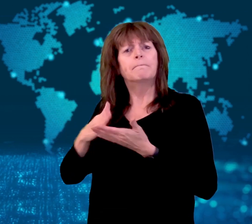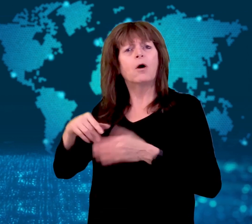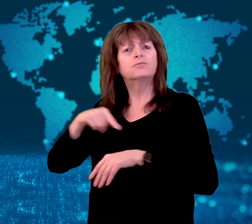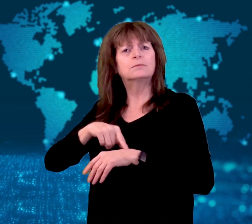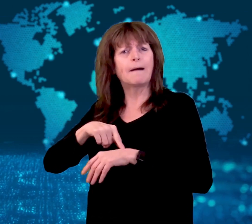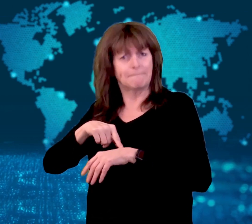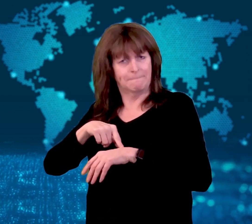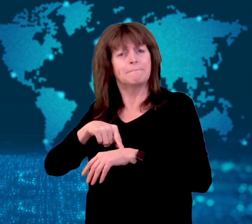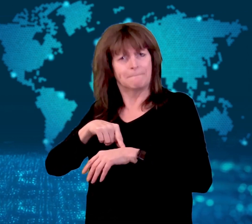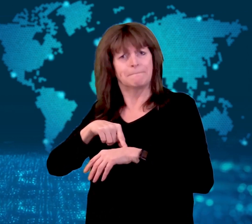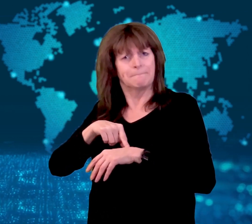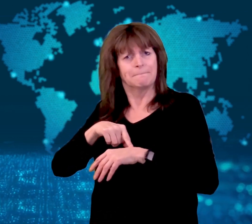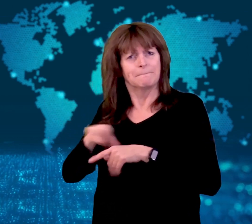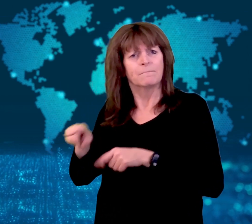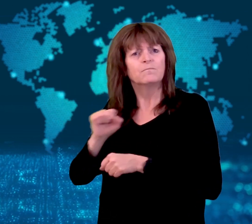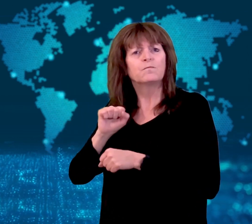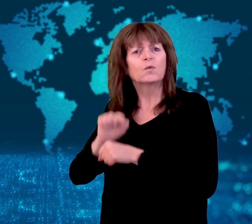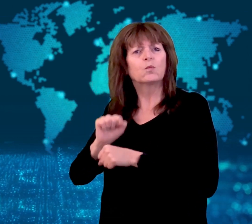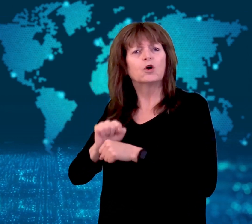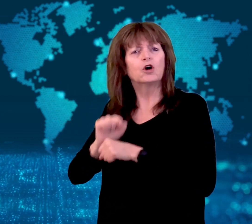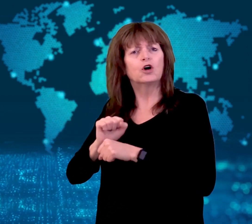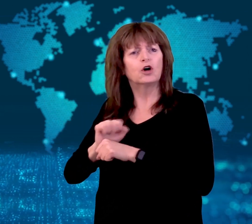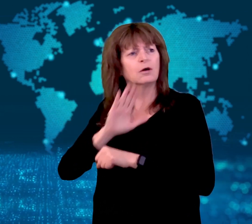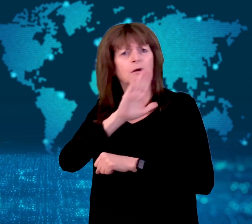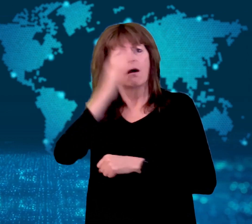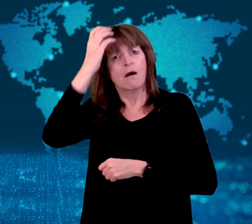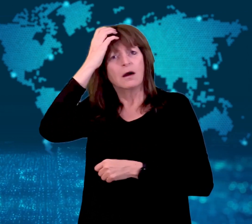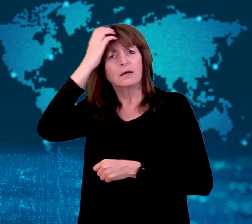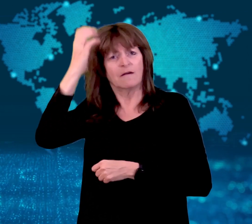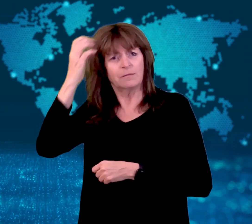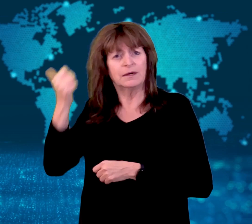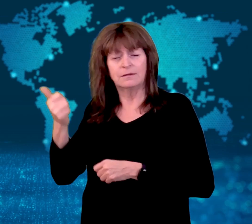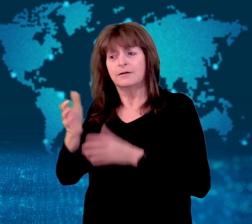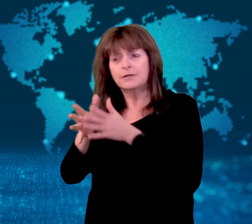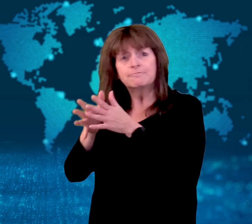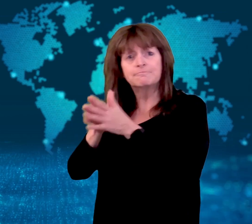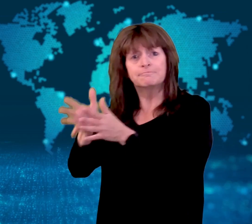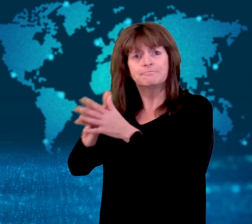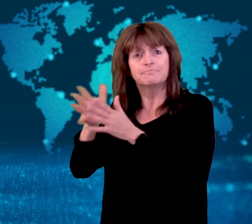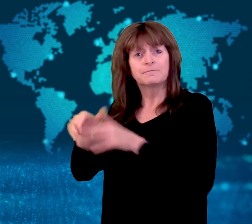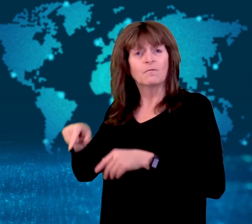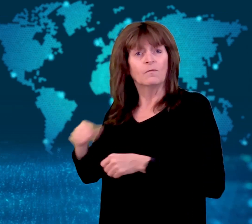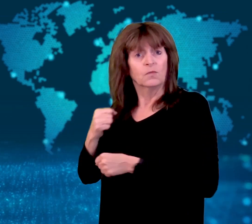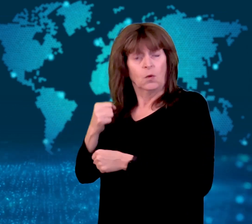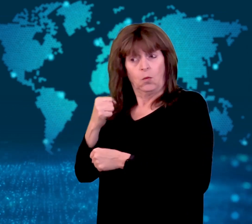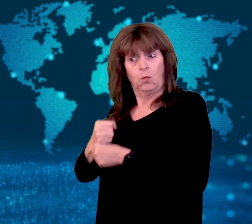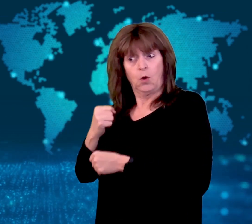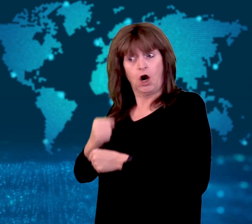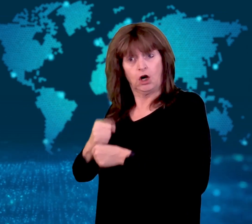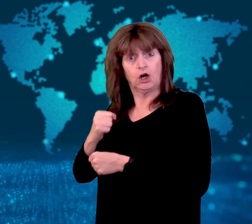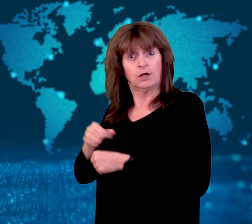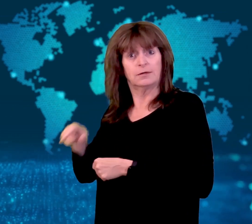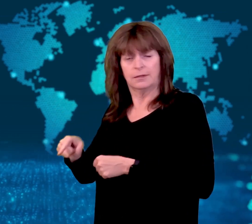Arvind Kumar, a part-time Irrigation Department worker,